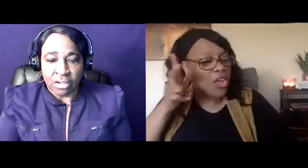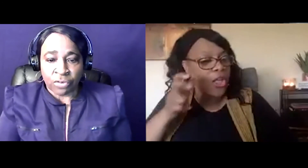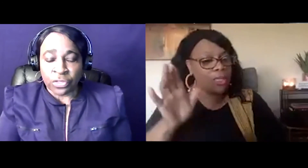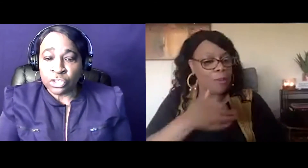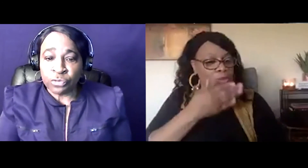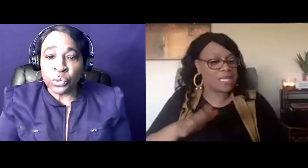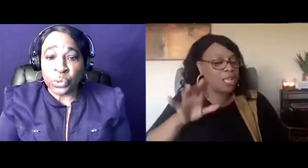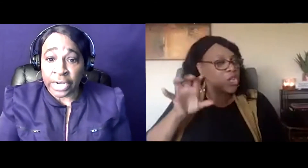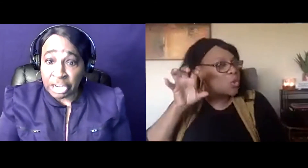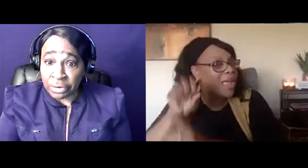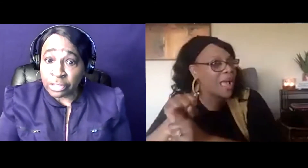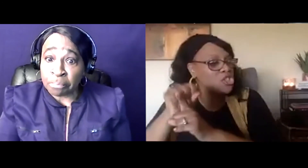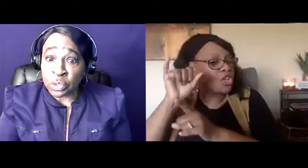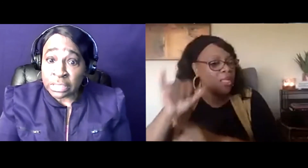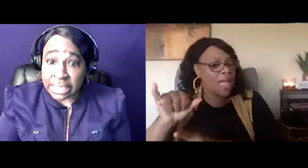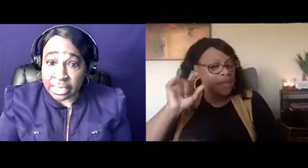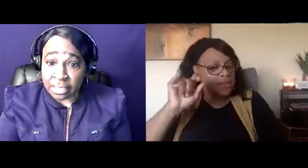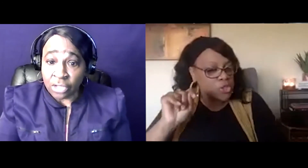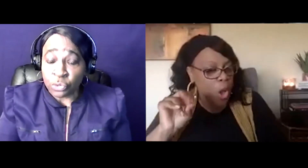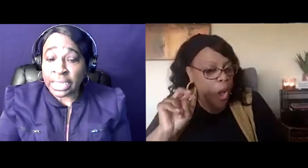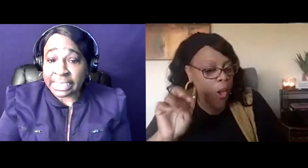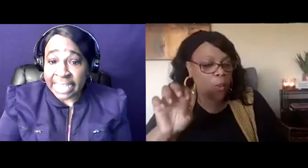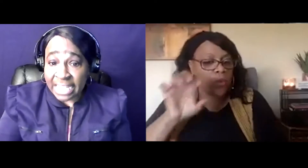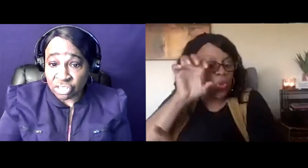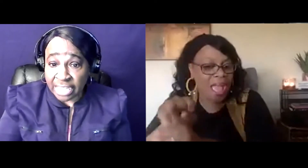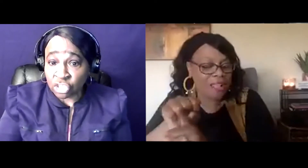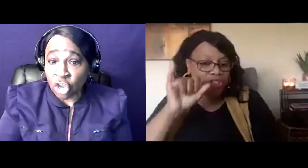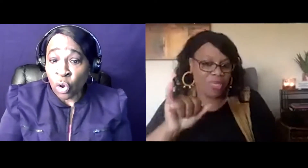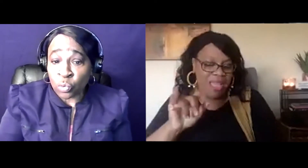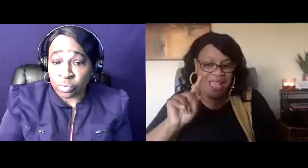For those of you who are hearing the music, you can catch that tone.